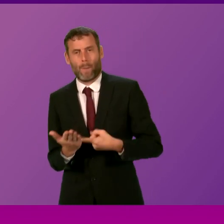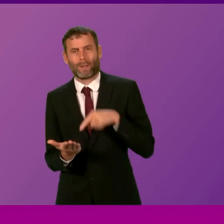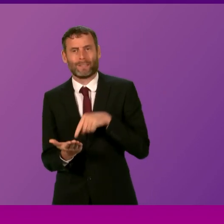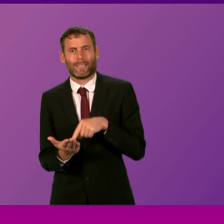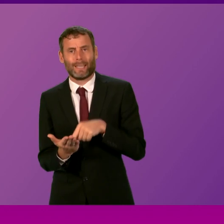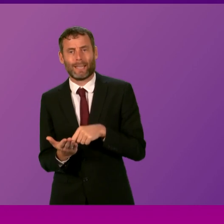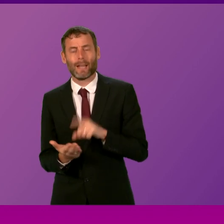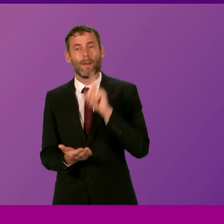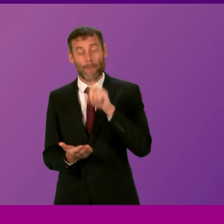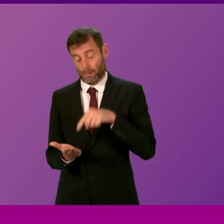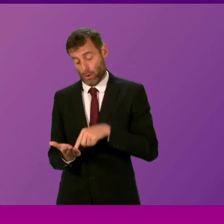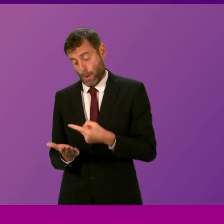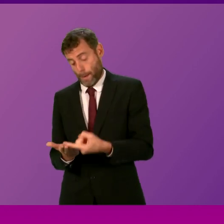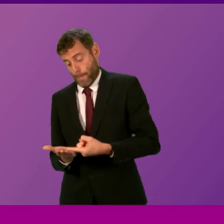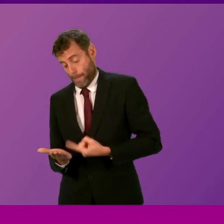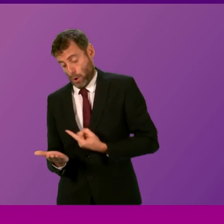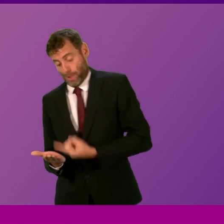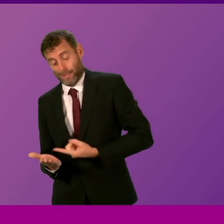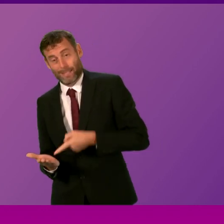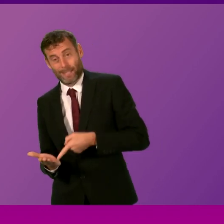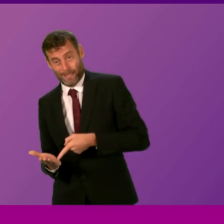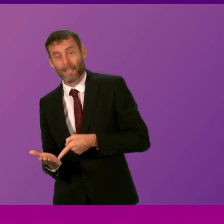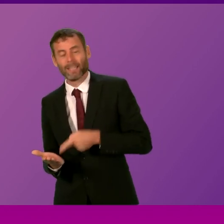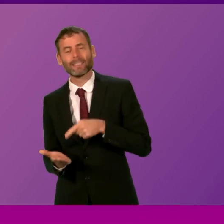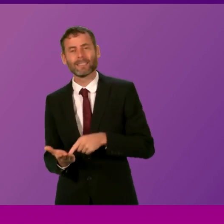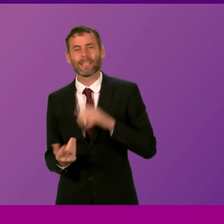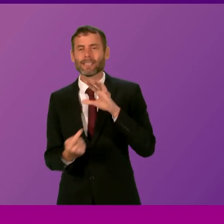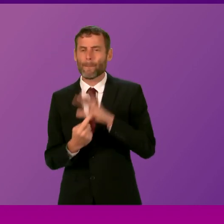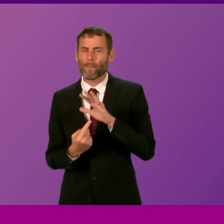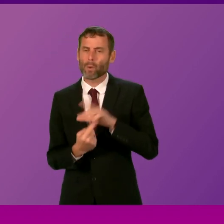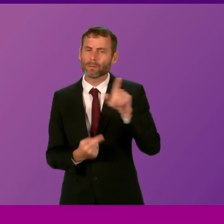With regard to the policy per se, it is important that Murdo Fraser and others